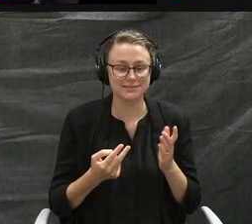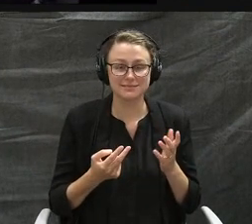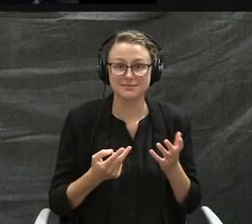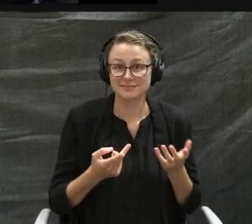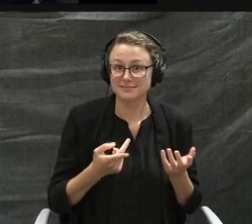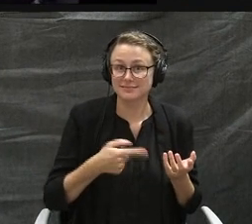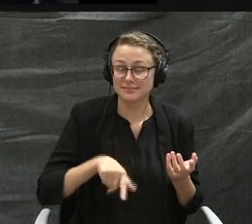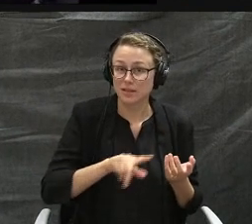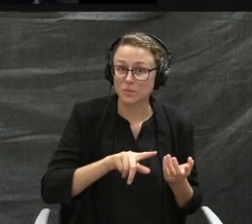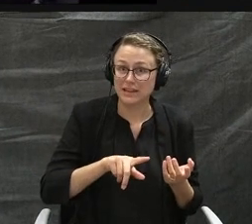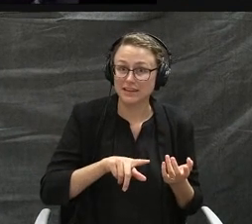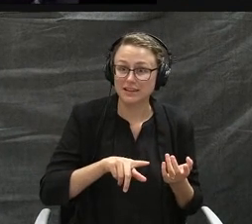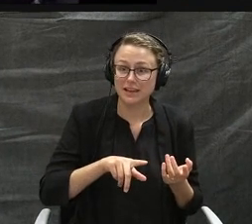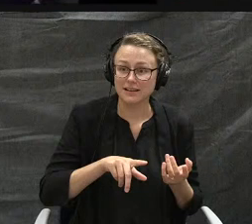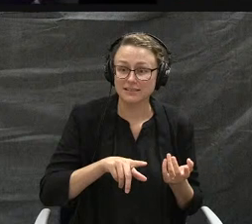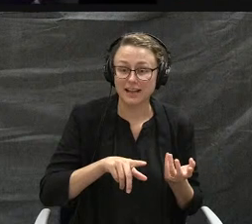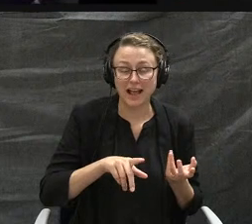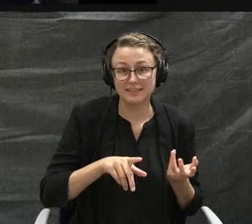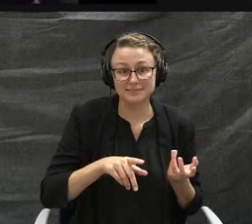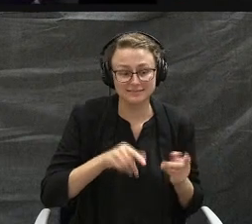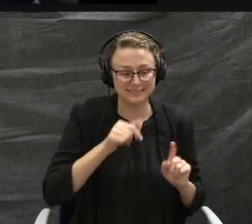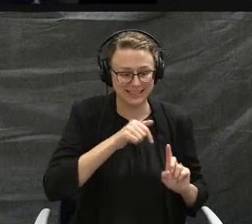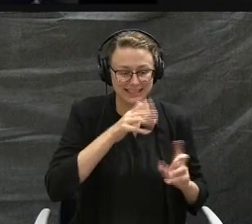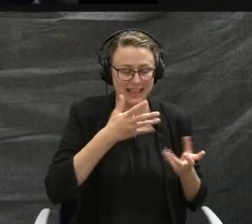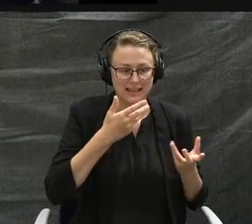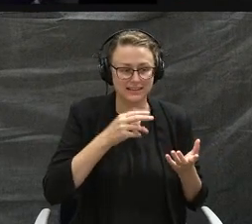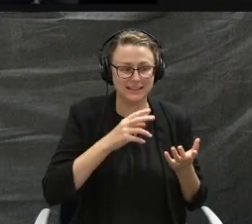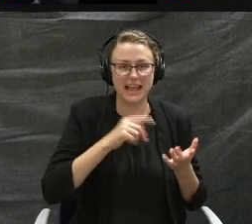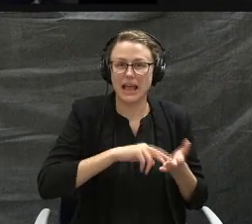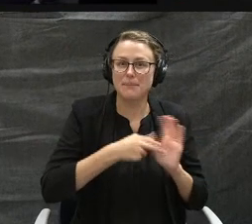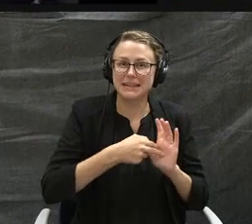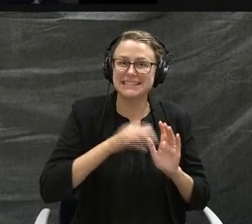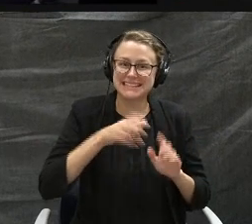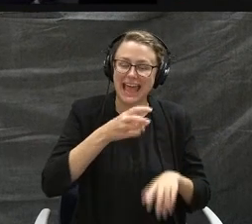that is that it's going to spread out that transition time